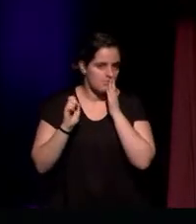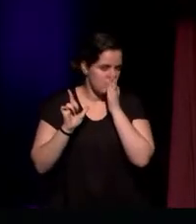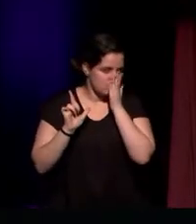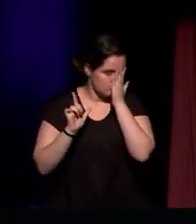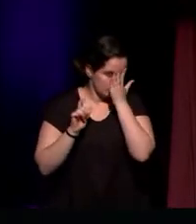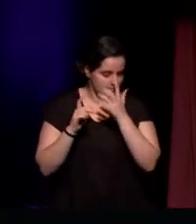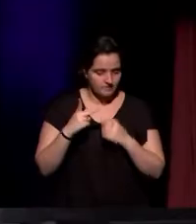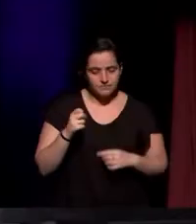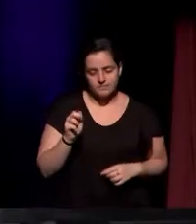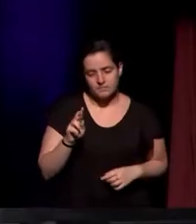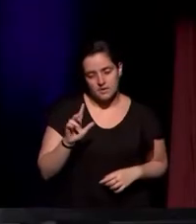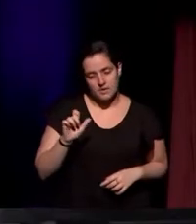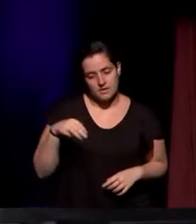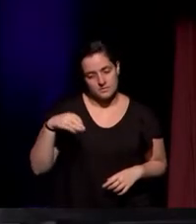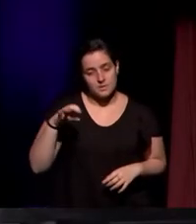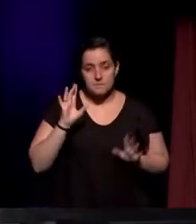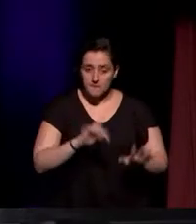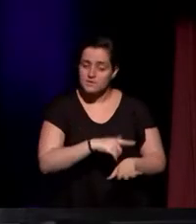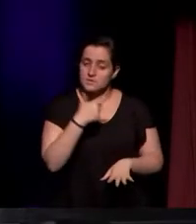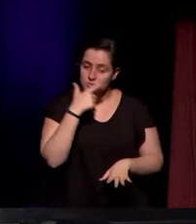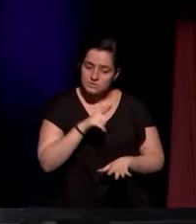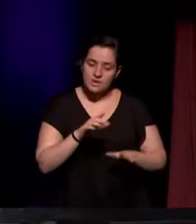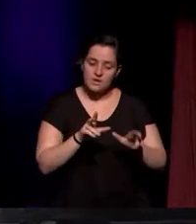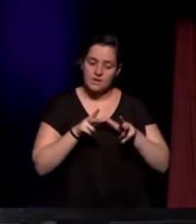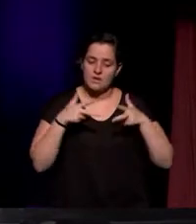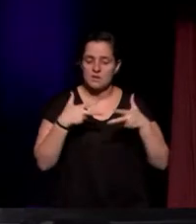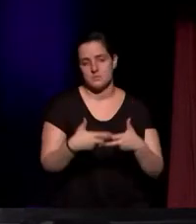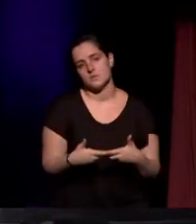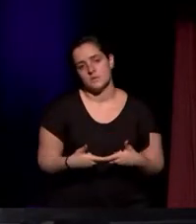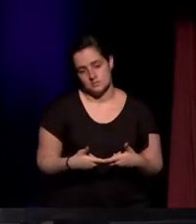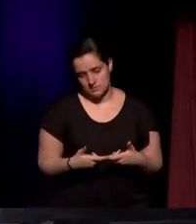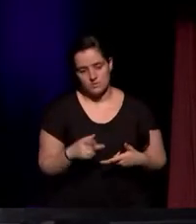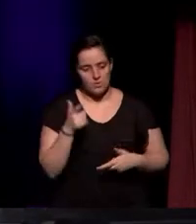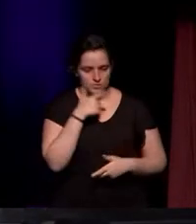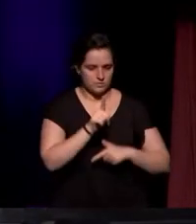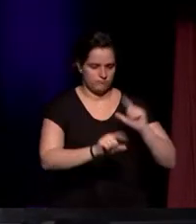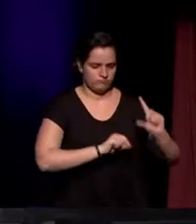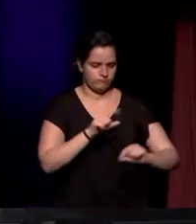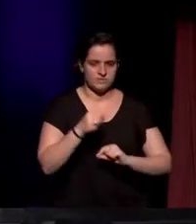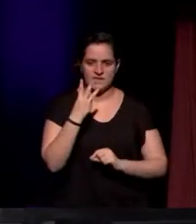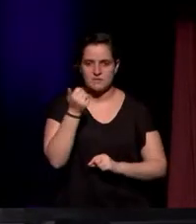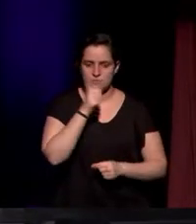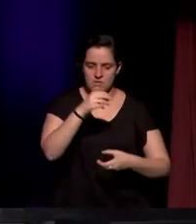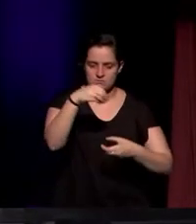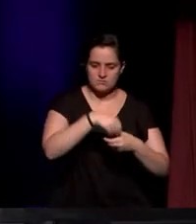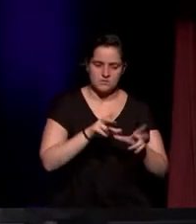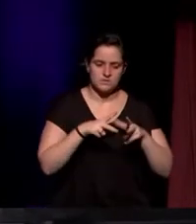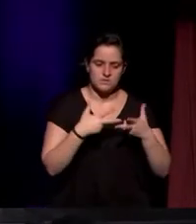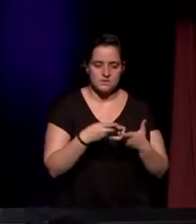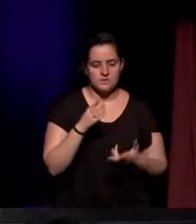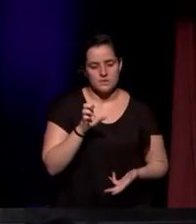in the Municipal Councils, three women are elected to the Beirut City Council.